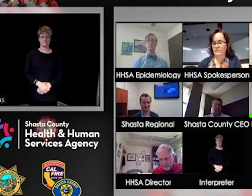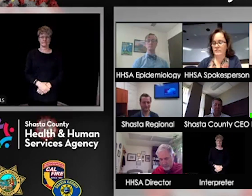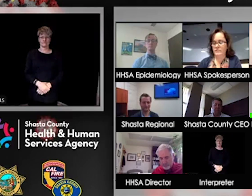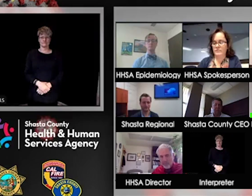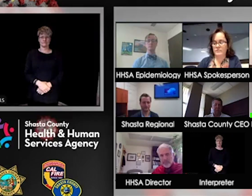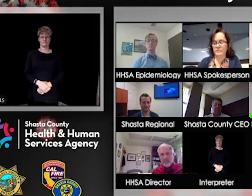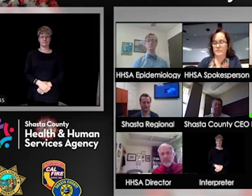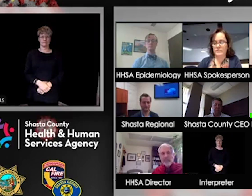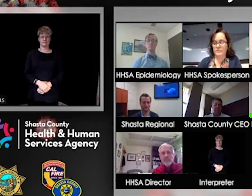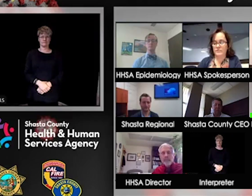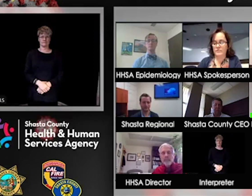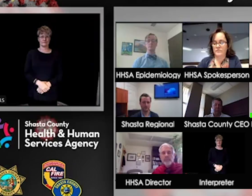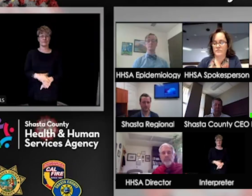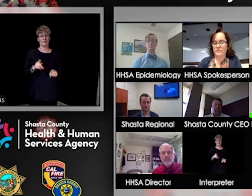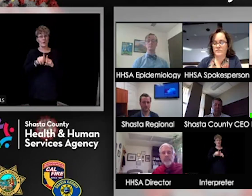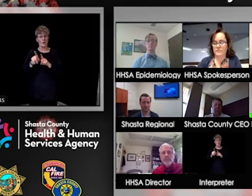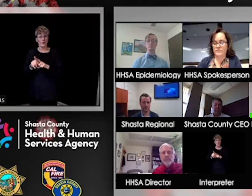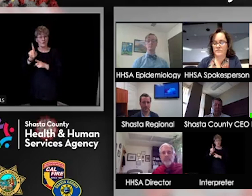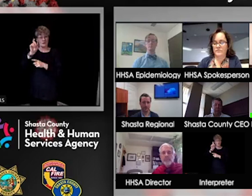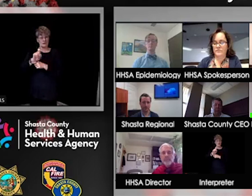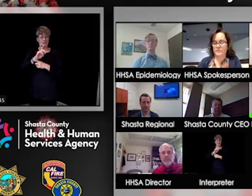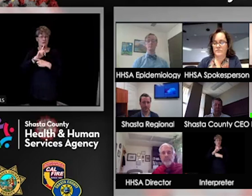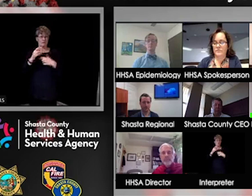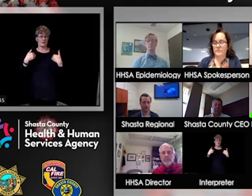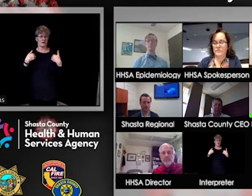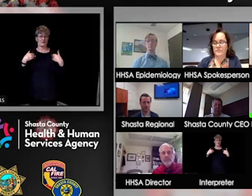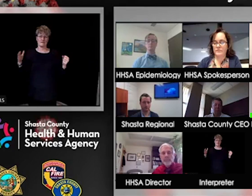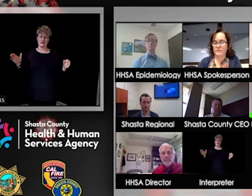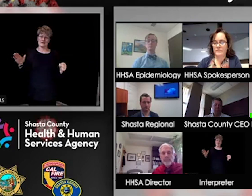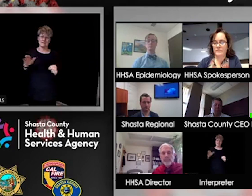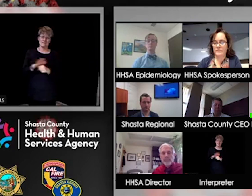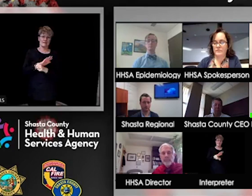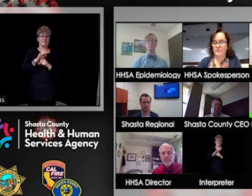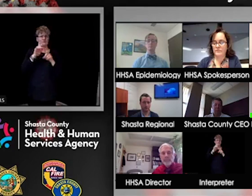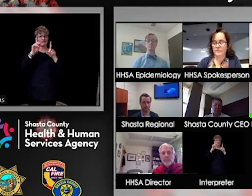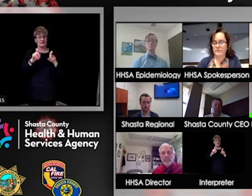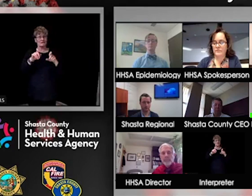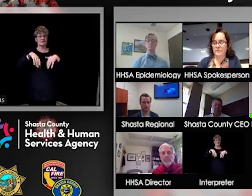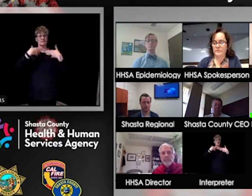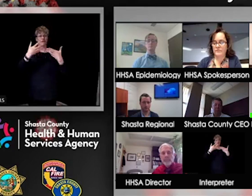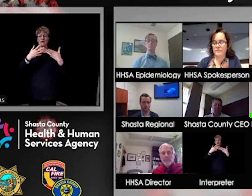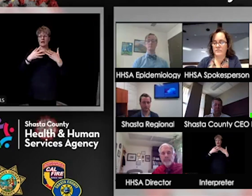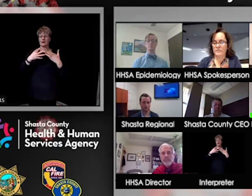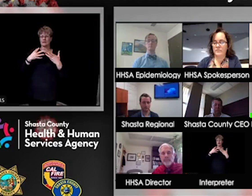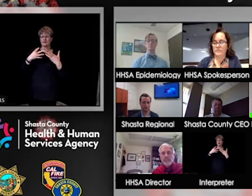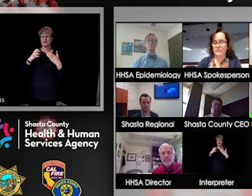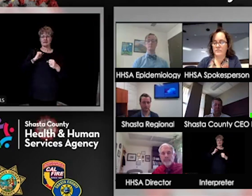investigate all of the cases, isolate those cases, identify their contacts and quarantine